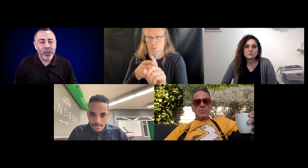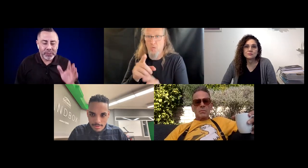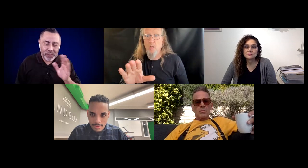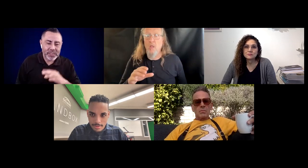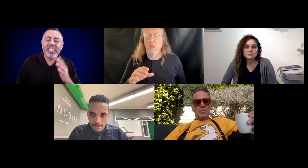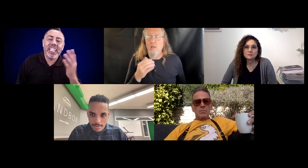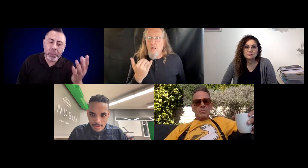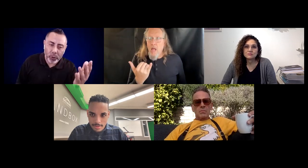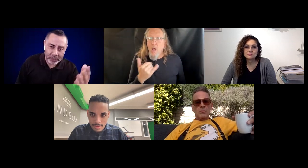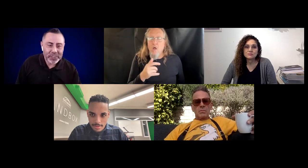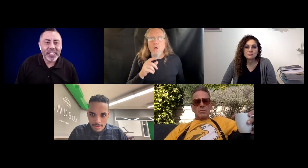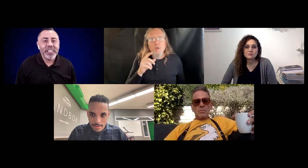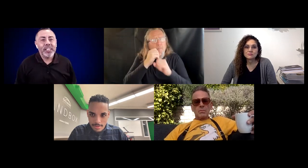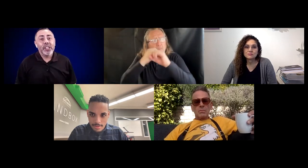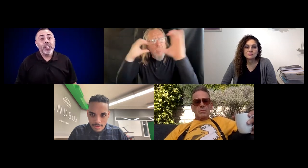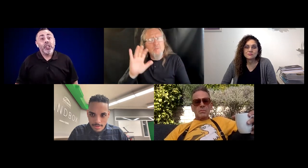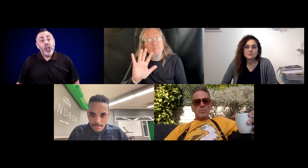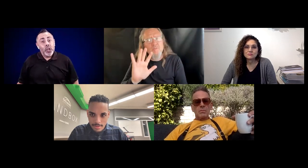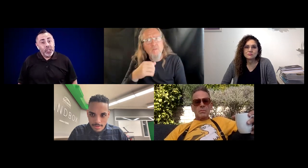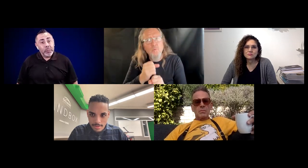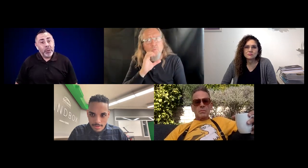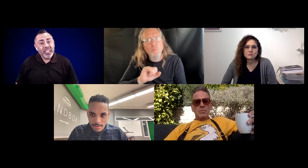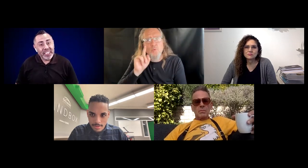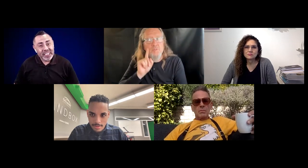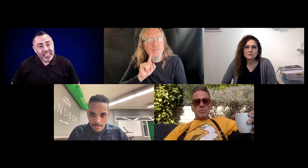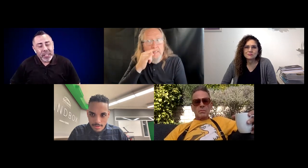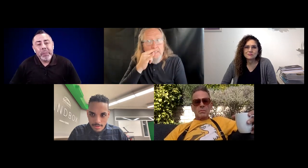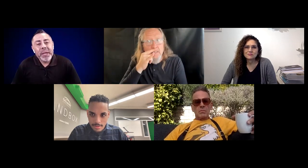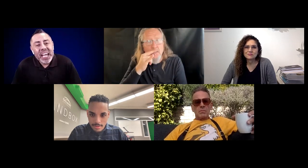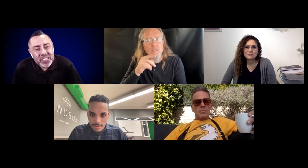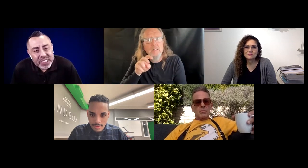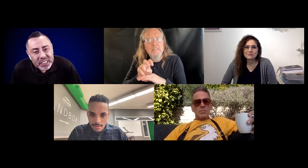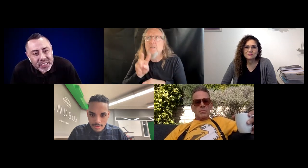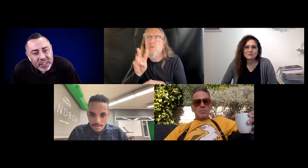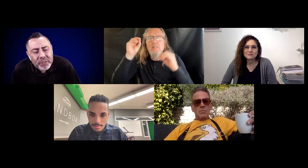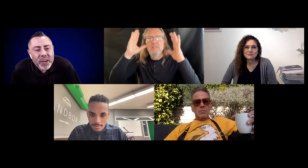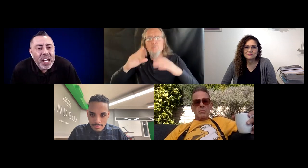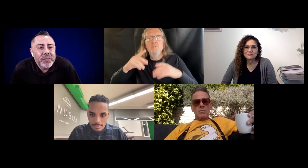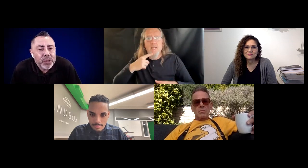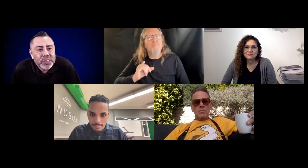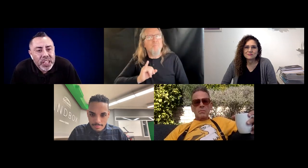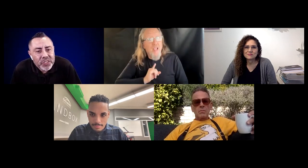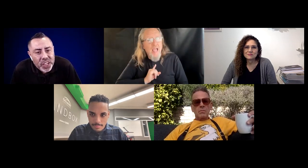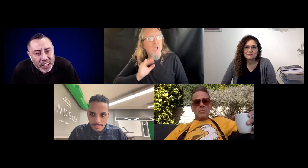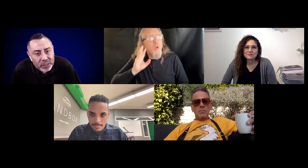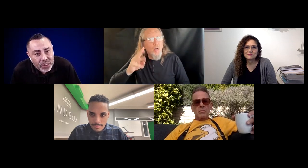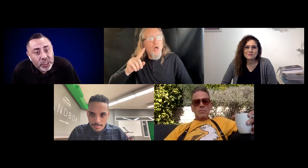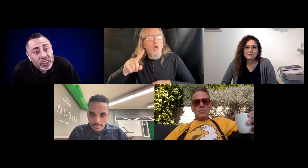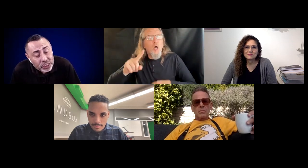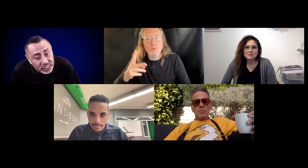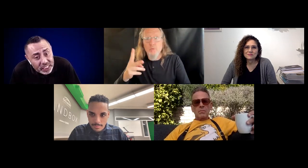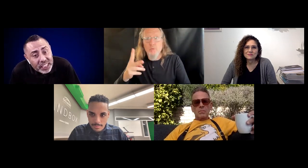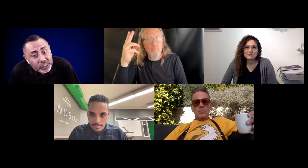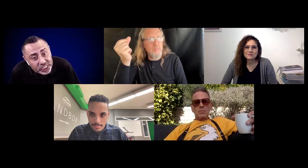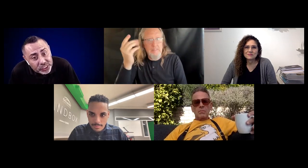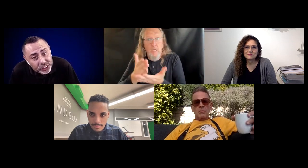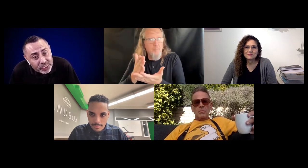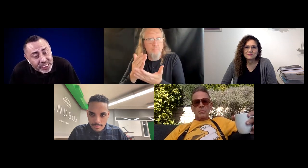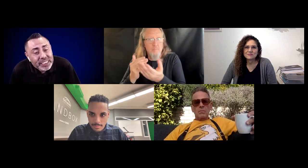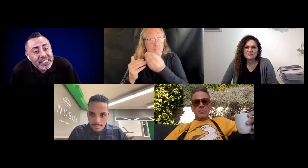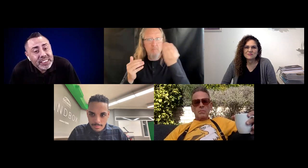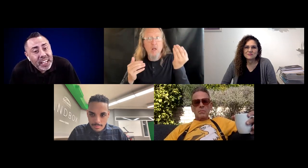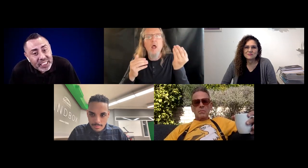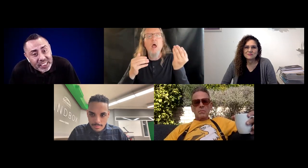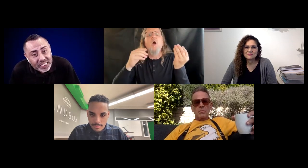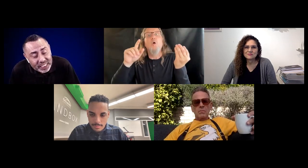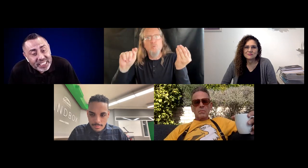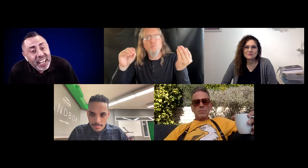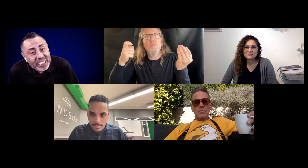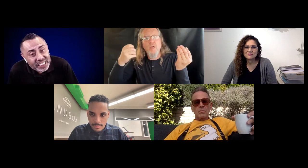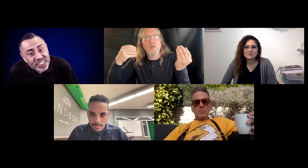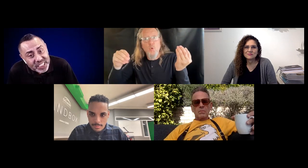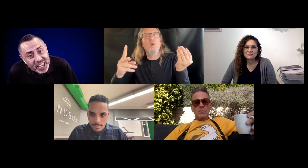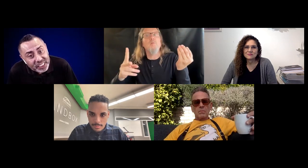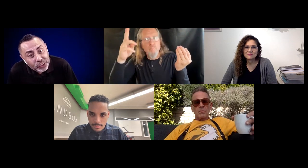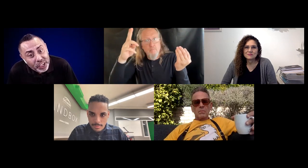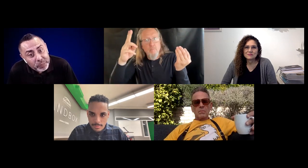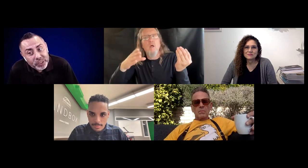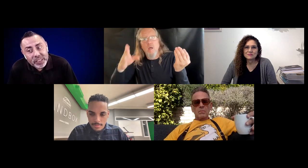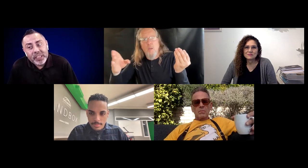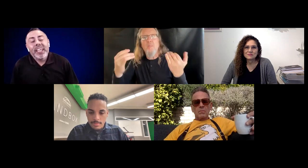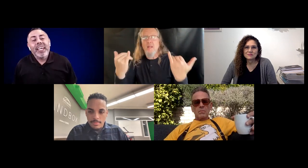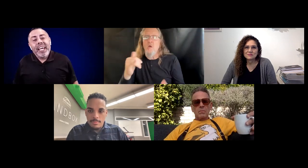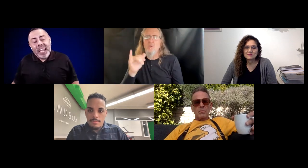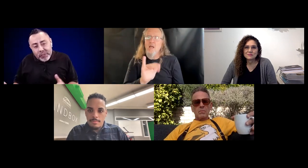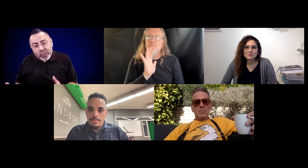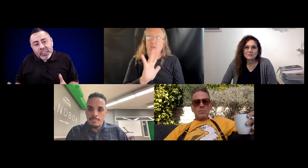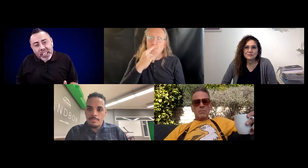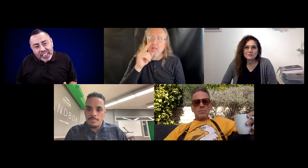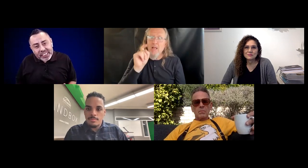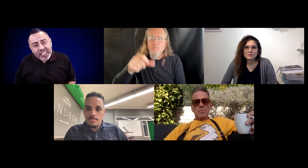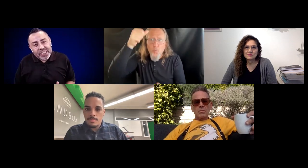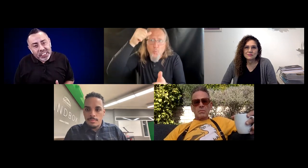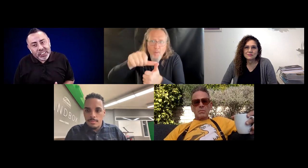Okay, you get the point. The point is, imagine a 5 year old deaf child looking at their teacher signing in that English syntax or grammar, and every 3 seconds that the teacher says something.